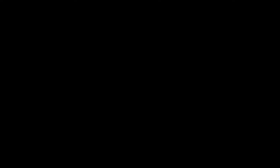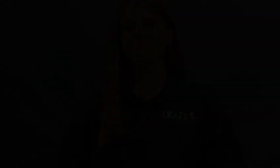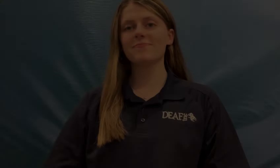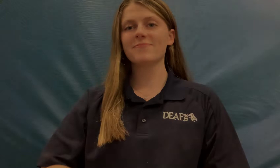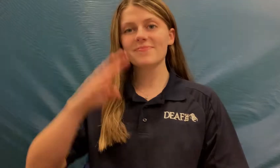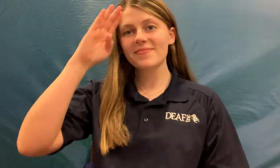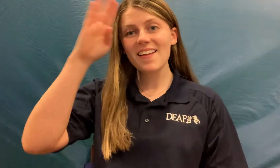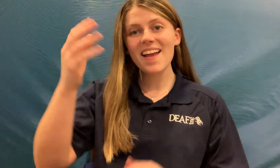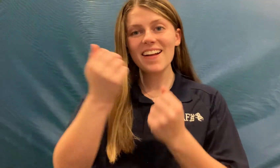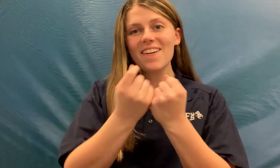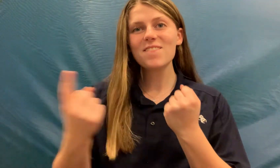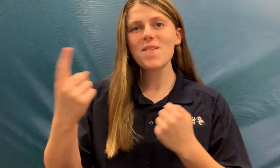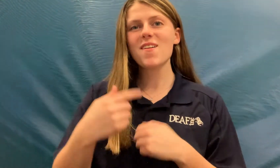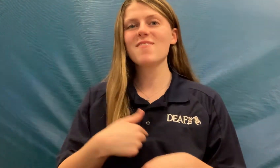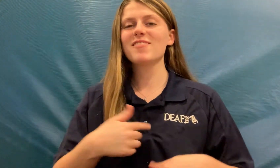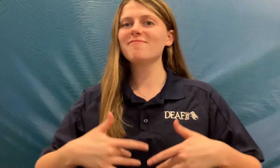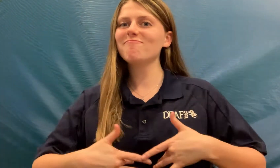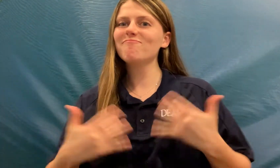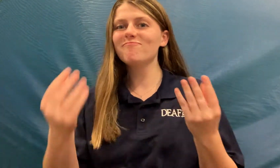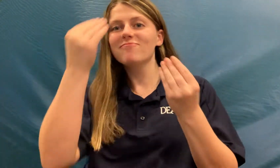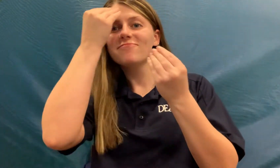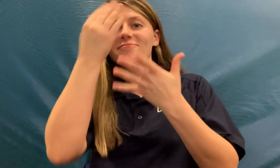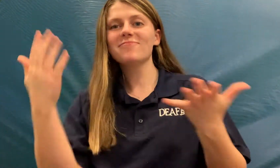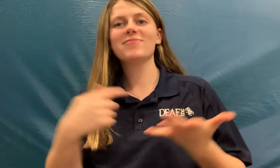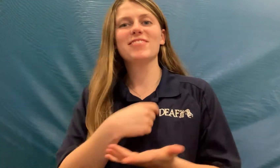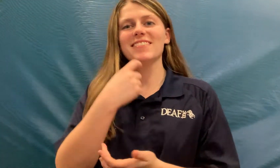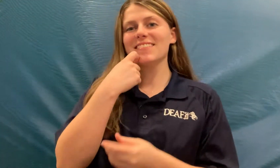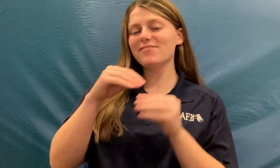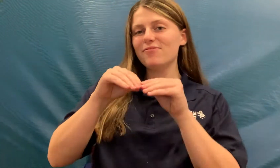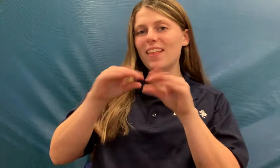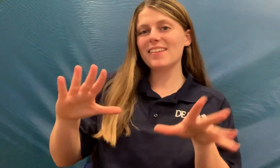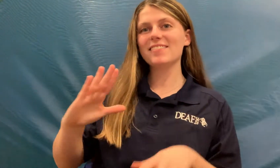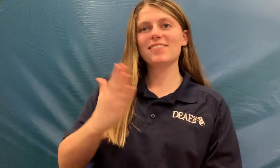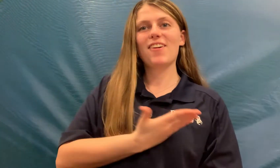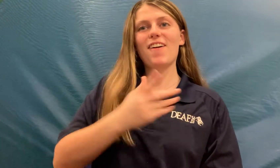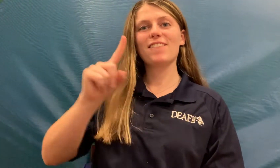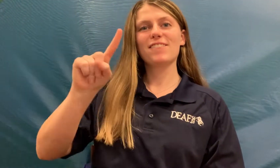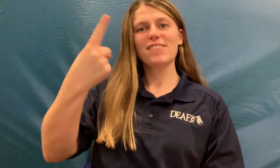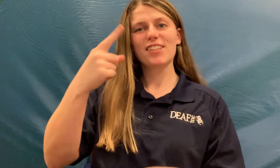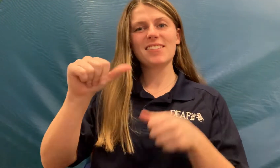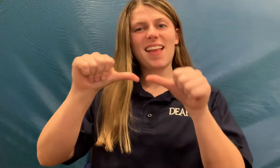Hello everyone! It is so exciting that DEAF, Inc. has recently distributed our first agency-wide